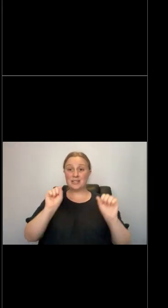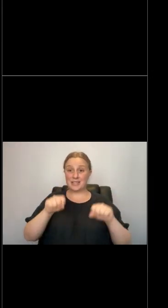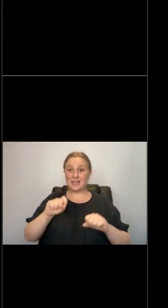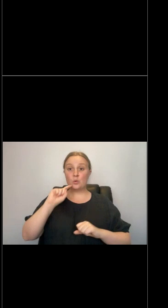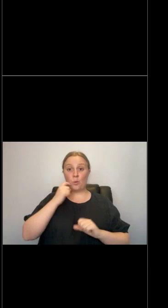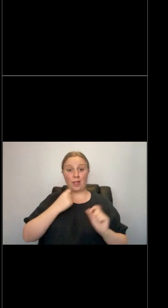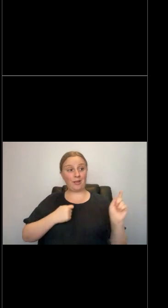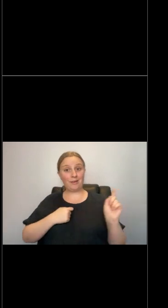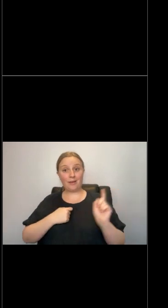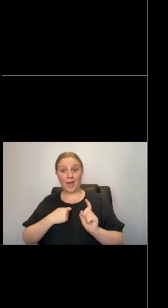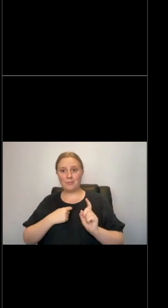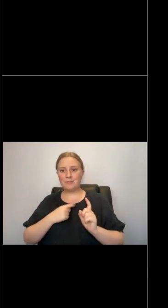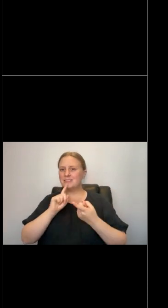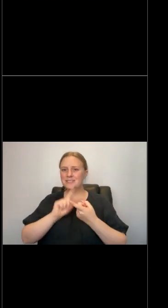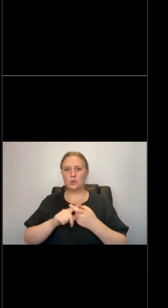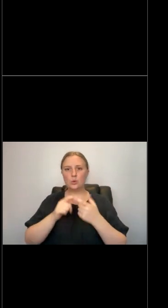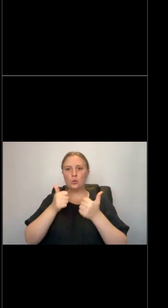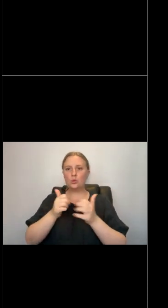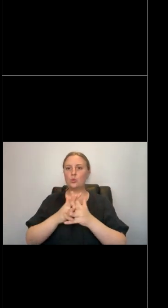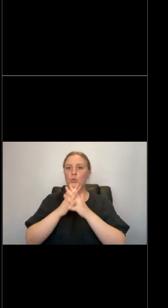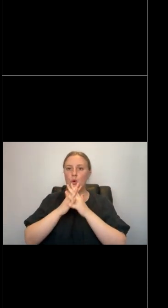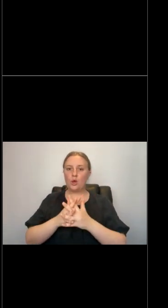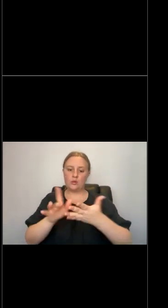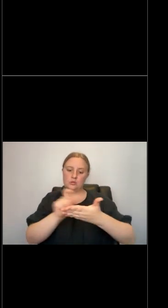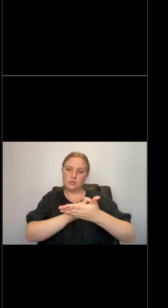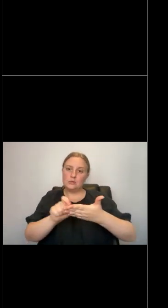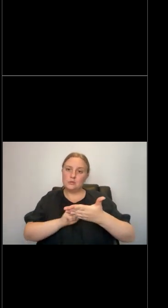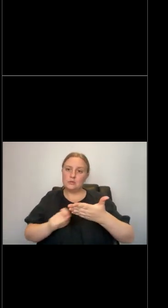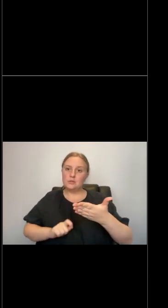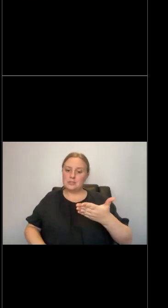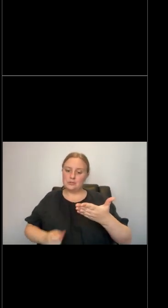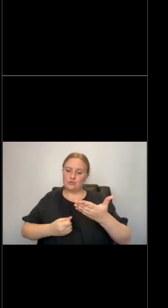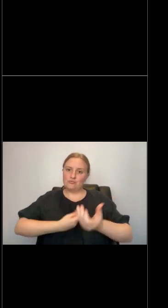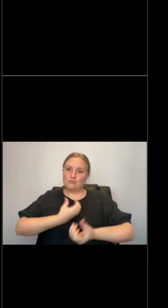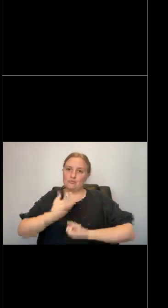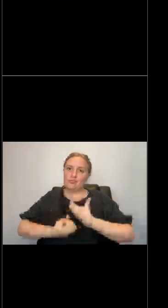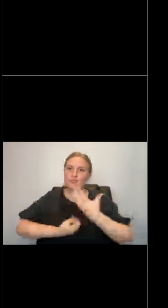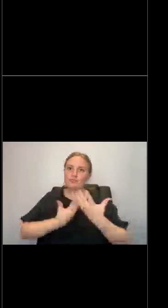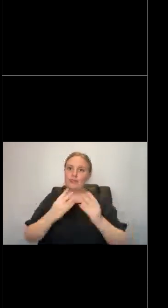people in the tribunal to articulate themselves, because we all know